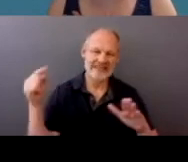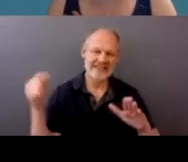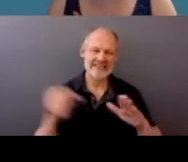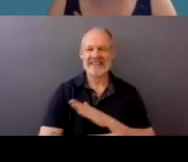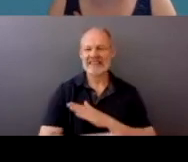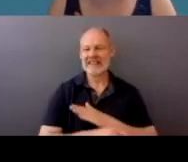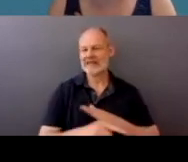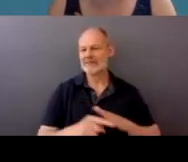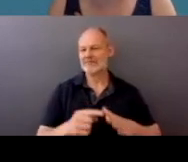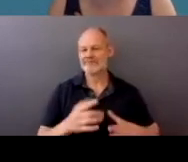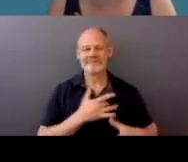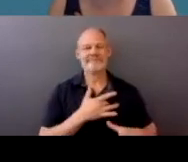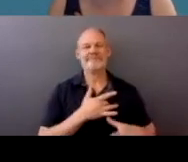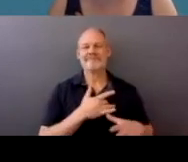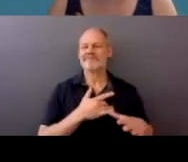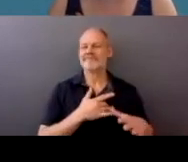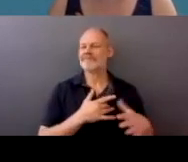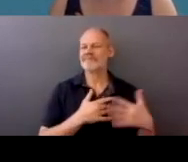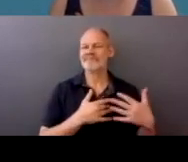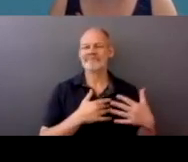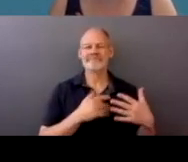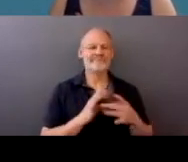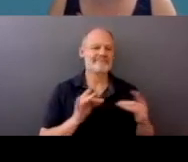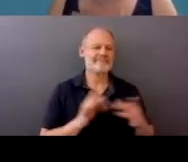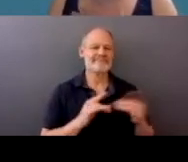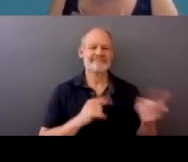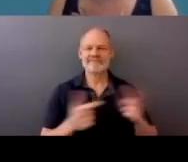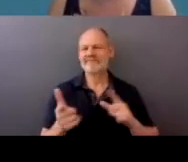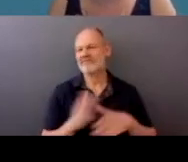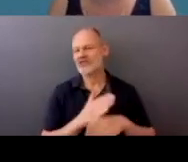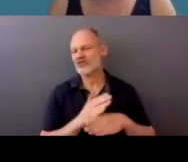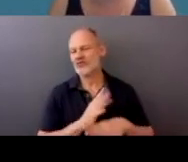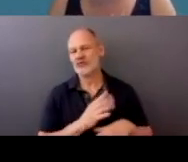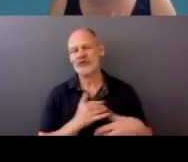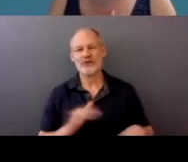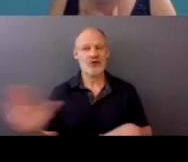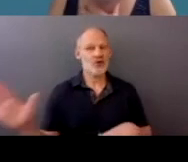for all of you and all the work that you are doing. Thank you, Kathy, for doing a phenomenal